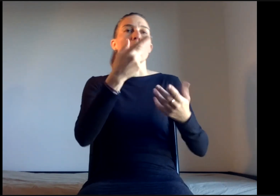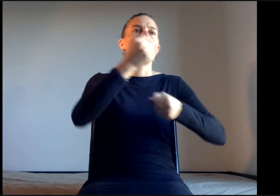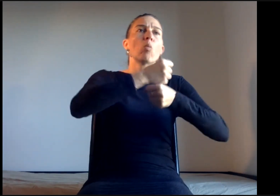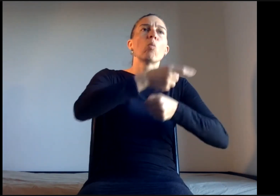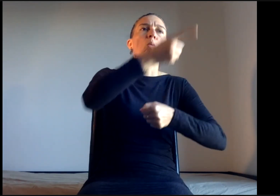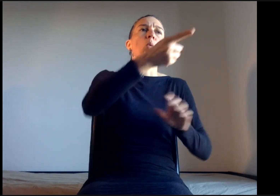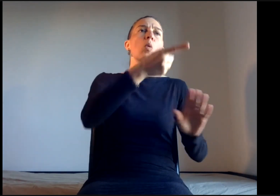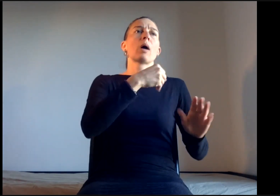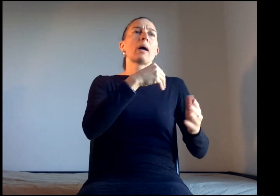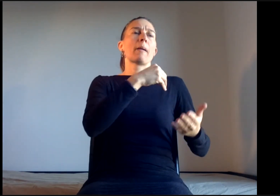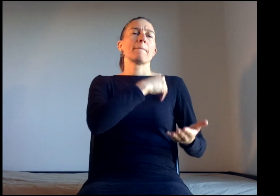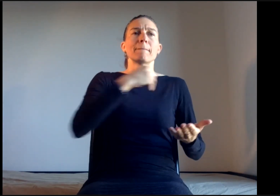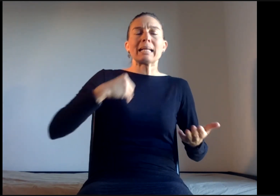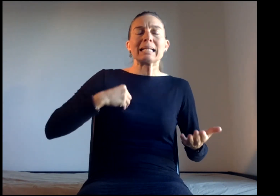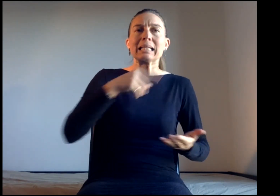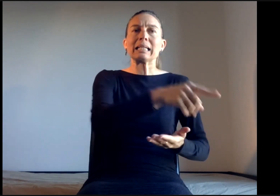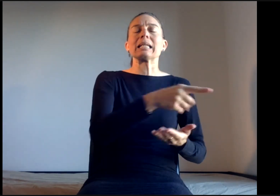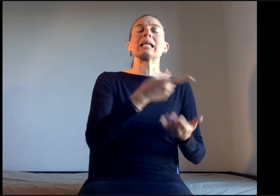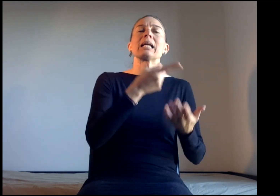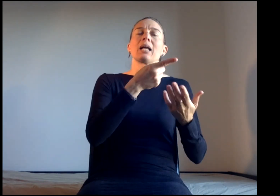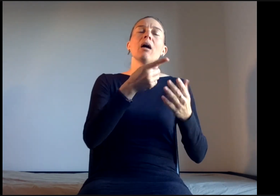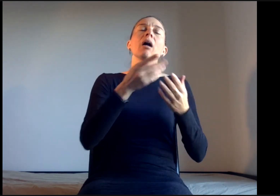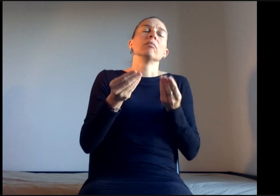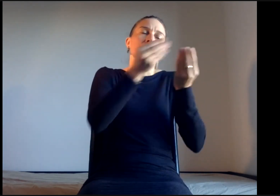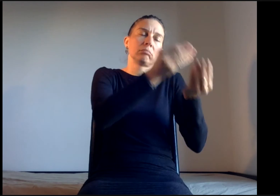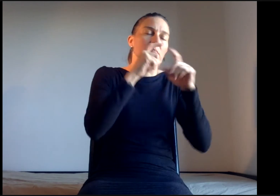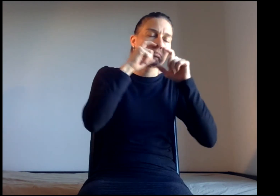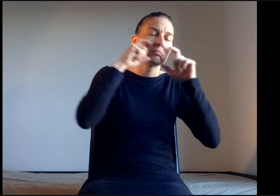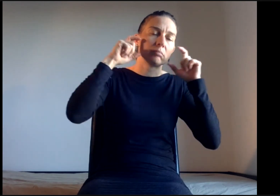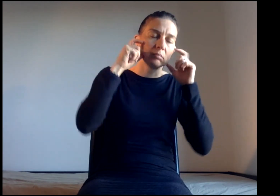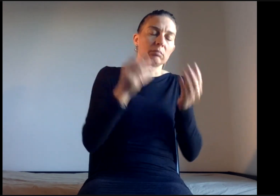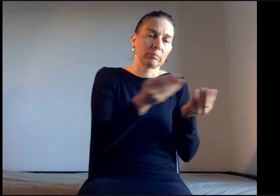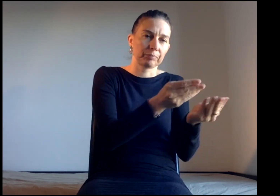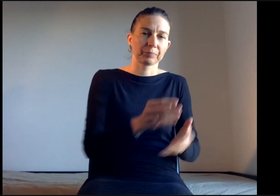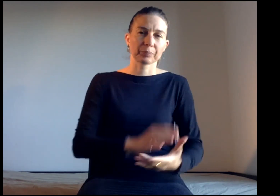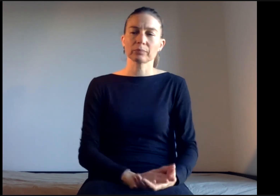Since the 1st of April there was a loosening of the restrictive measures.